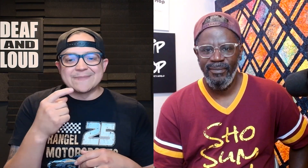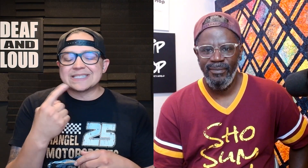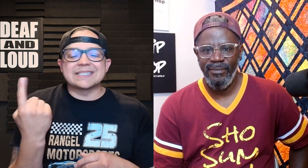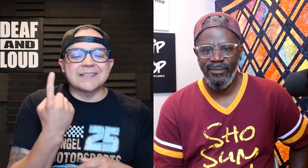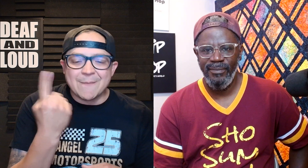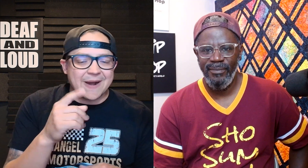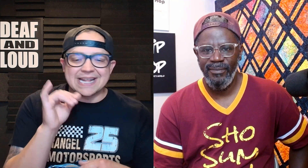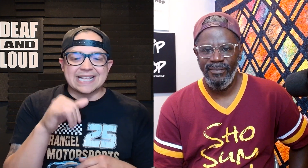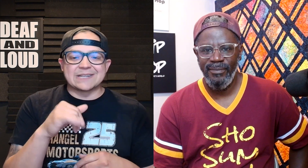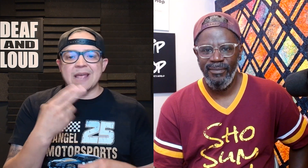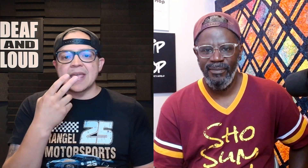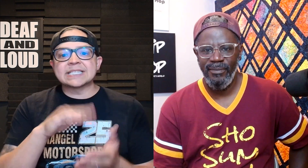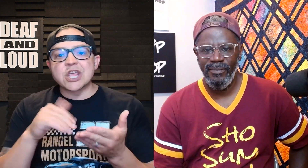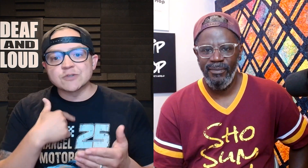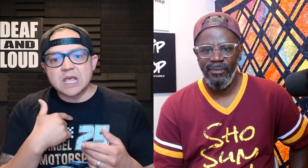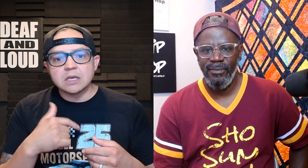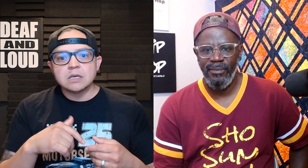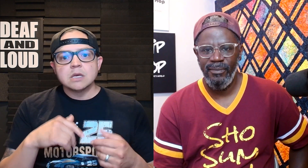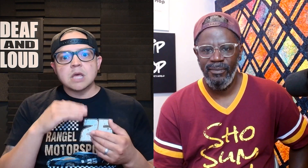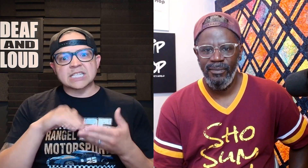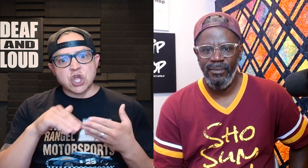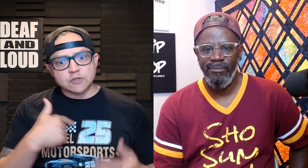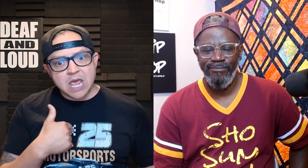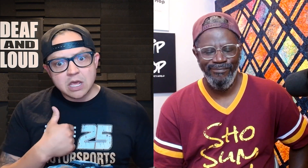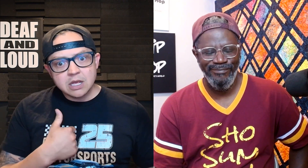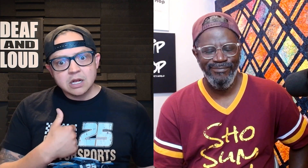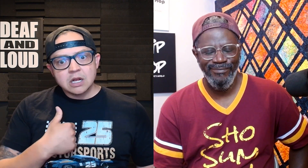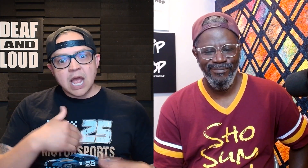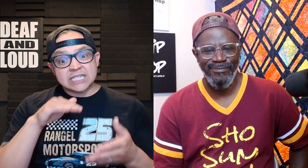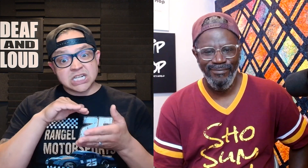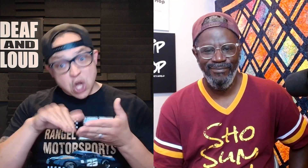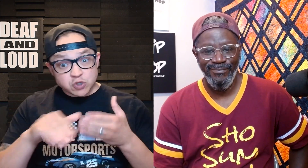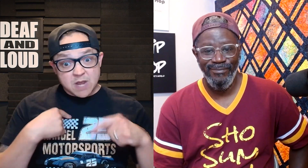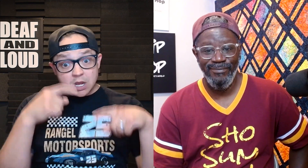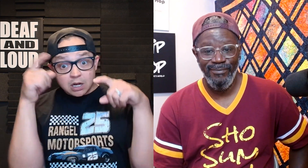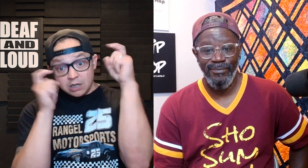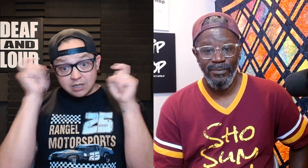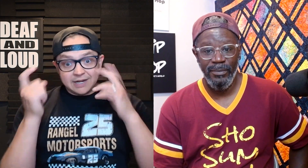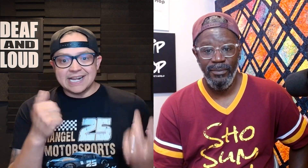to be somebody that's going to be like, "Excuse me, excuse me, excuse me!" With this expression.